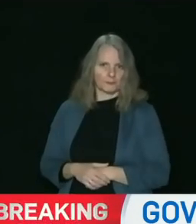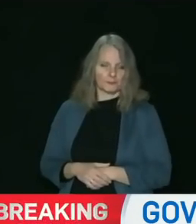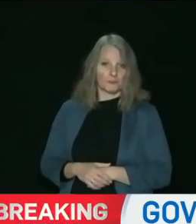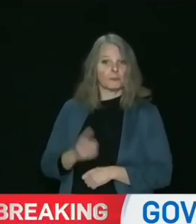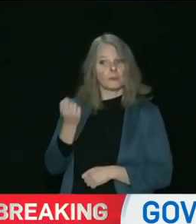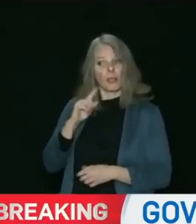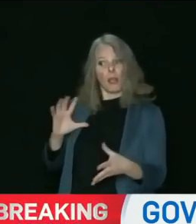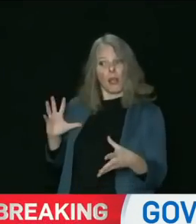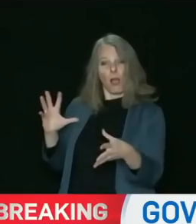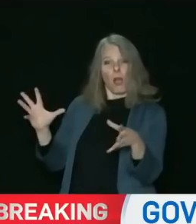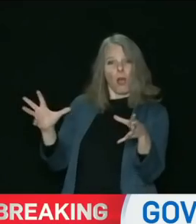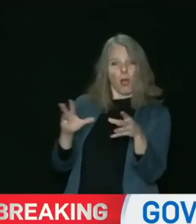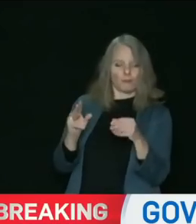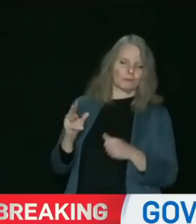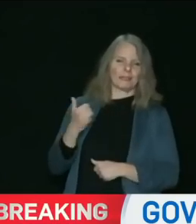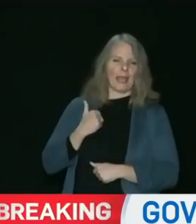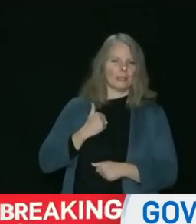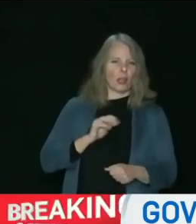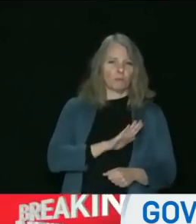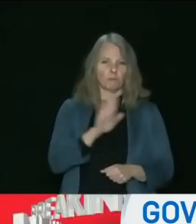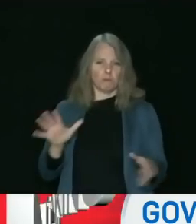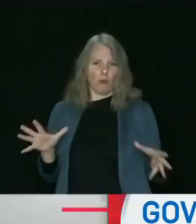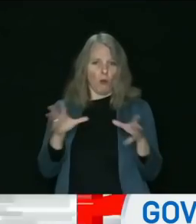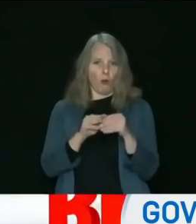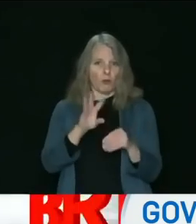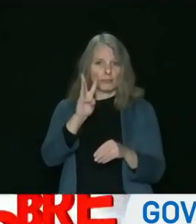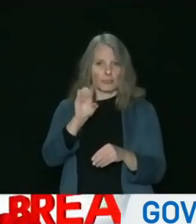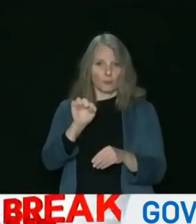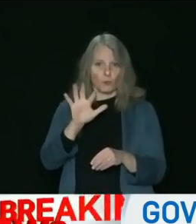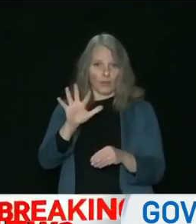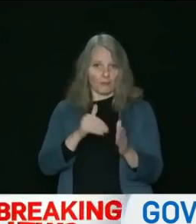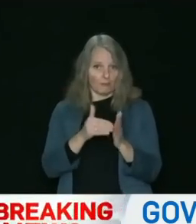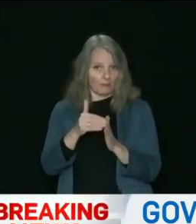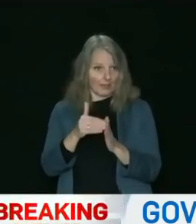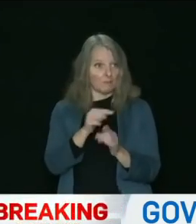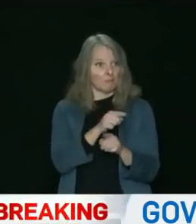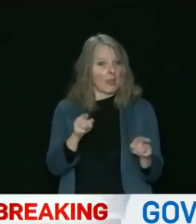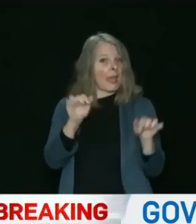48% OF THEM HAVING RECEIVED ONE